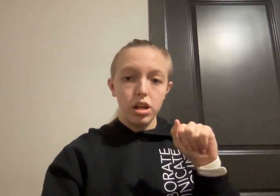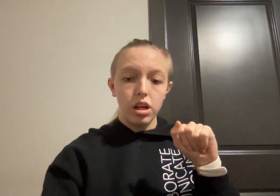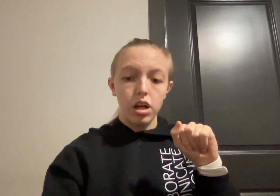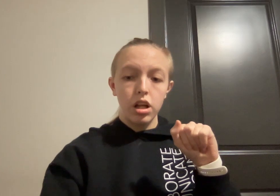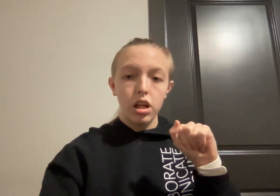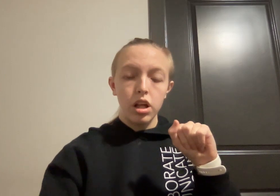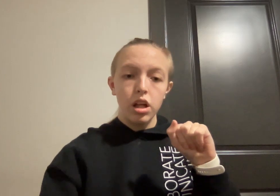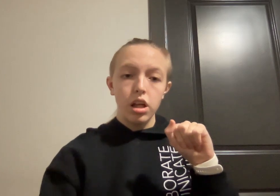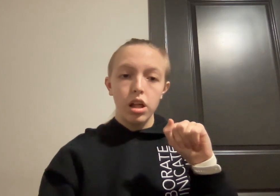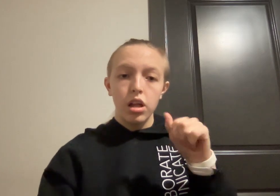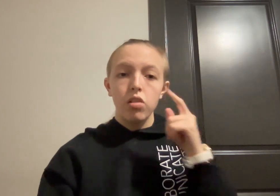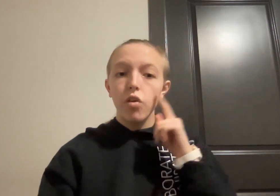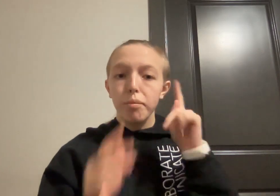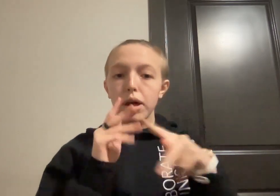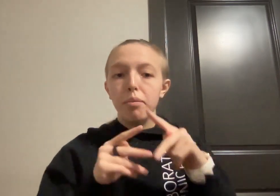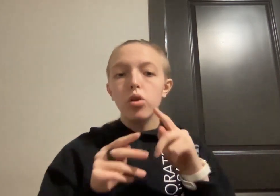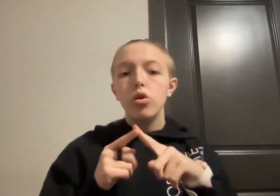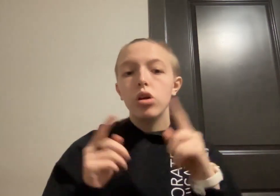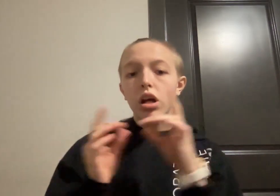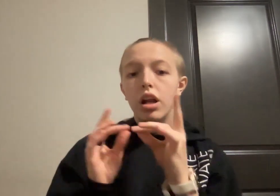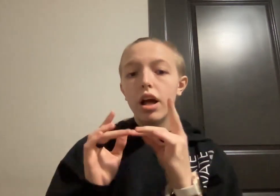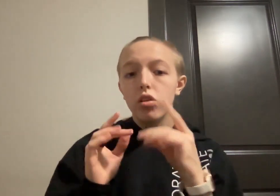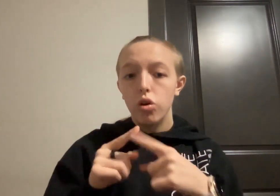for people to connect to and learn from.